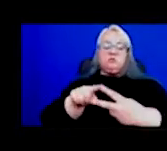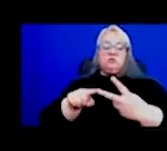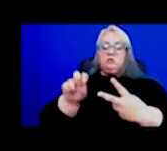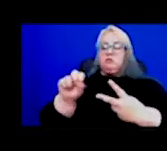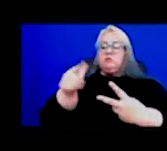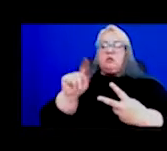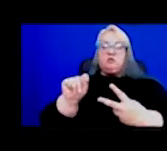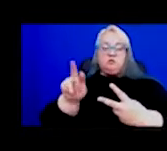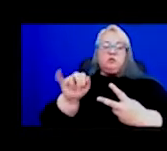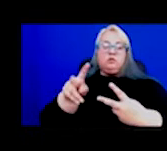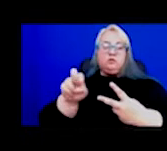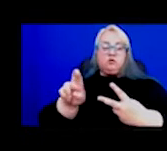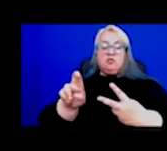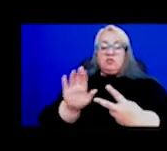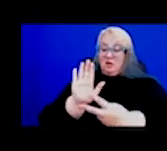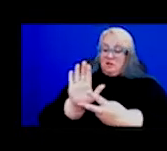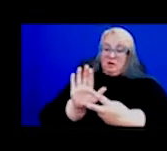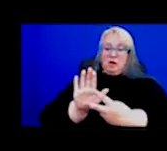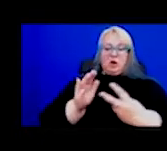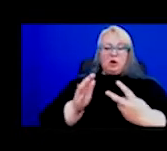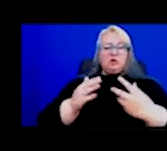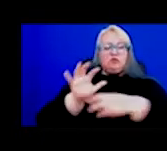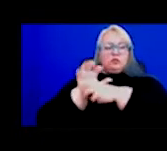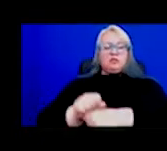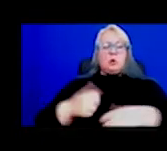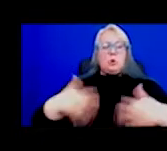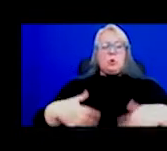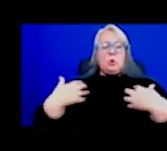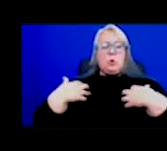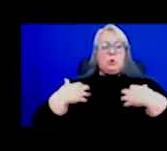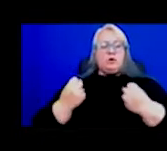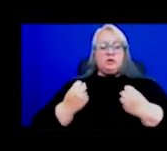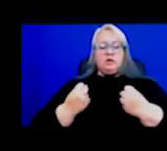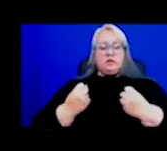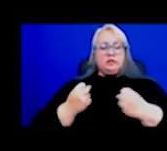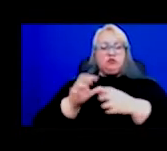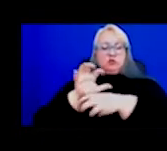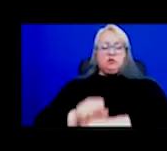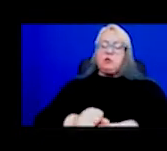healing traditions and it's a picture here Royce Manuel from Salt River at Pima Maricopa Indian